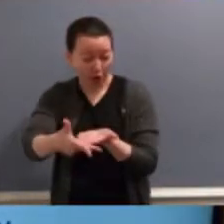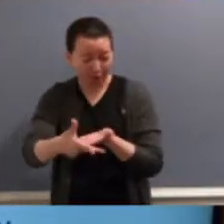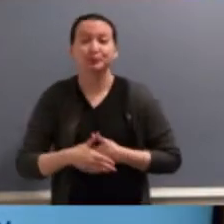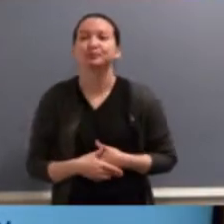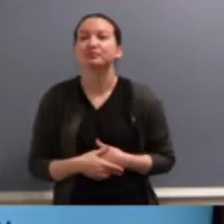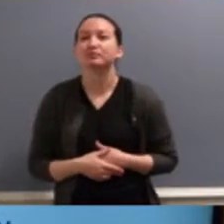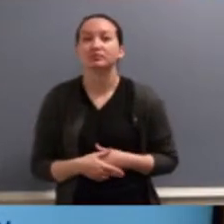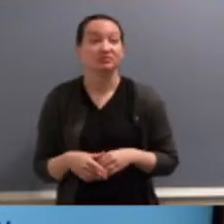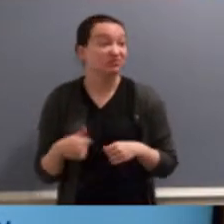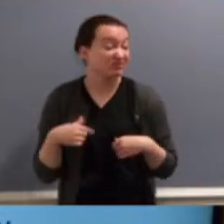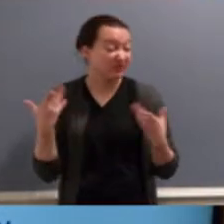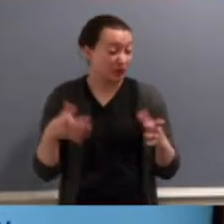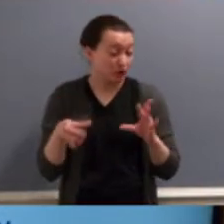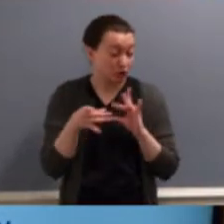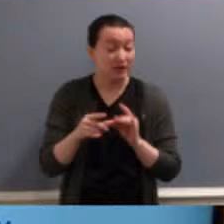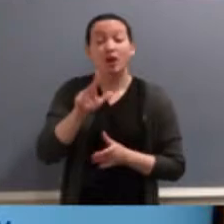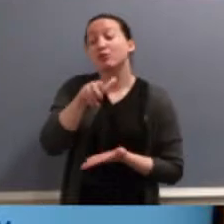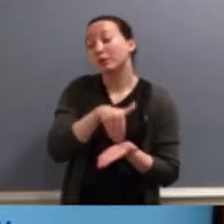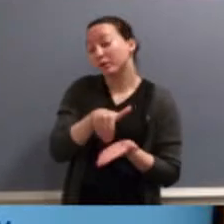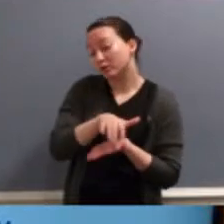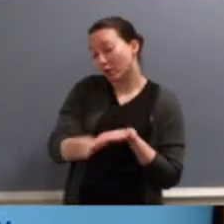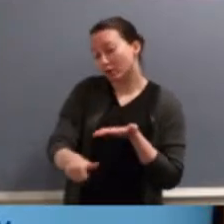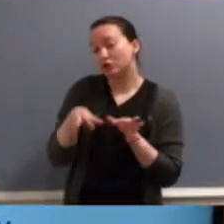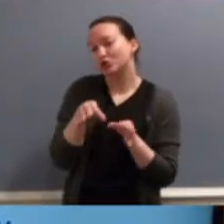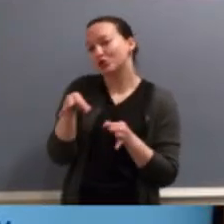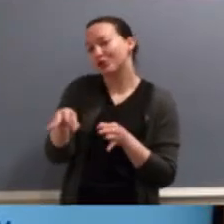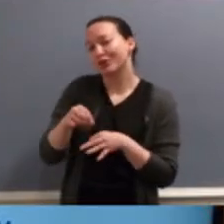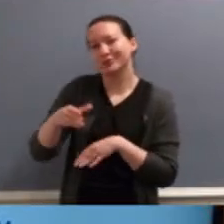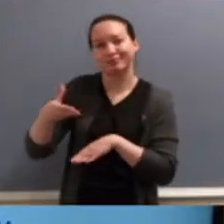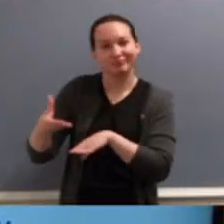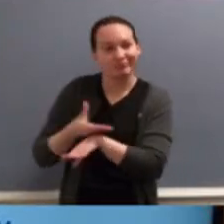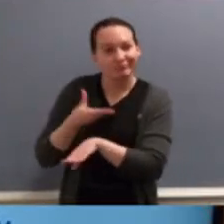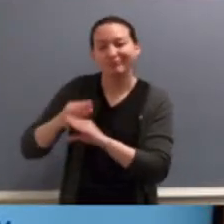and as I mentioned three million dollars in deferred capital maintenance and county facilities